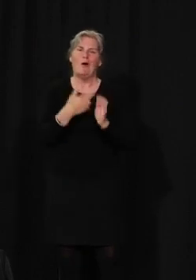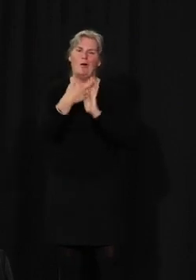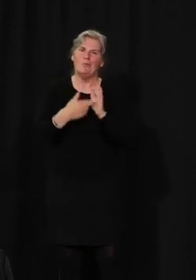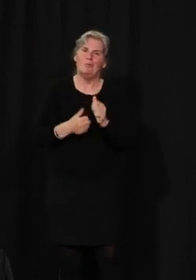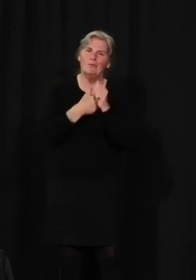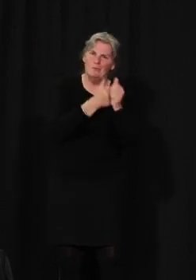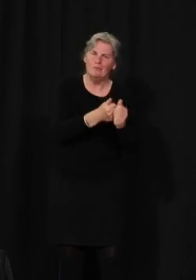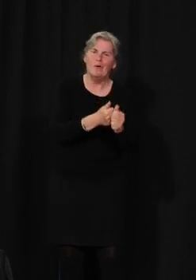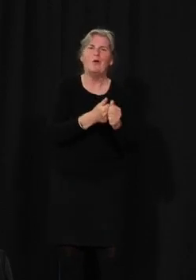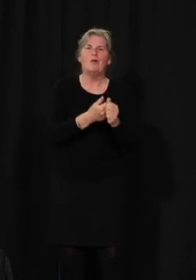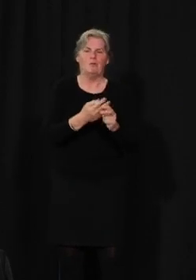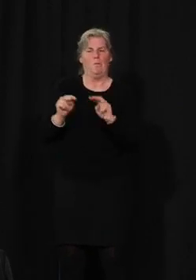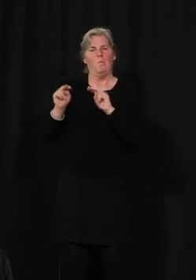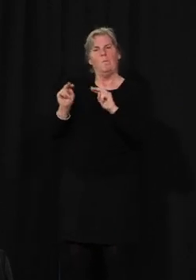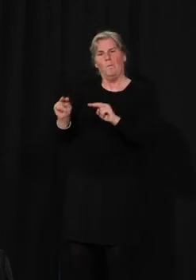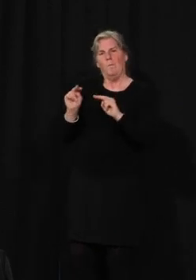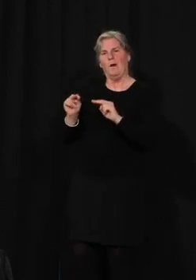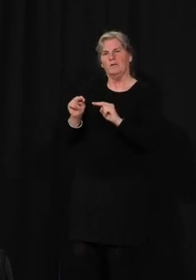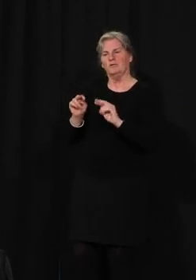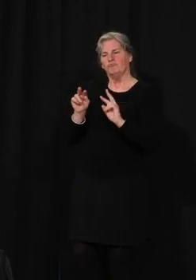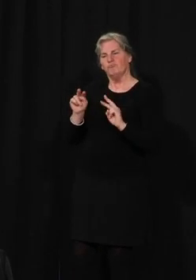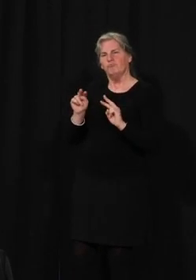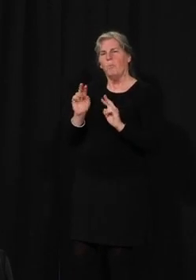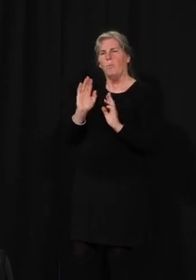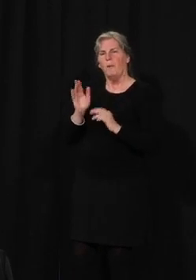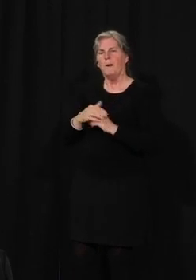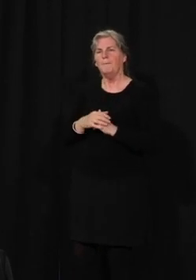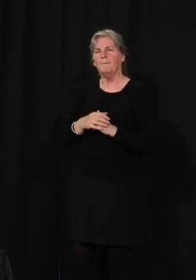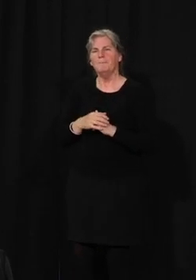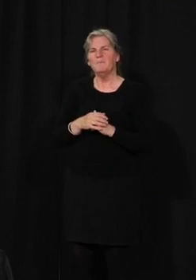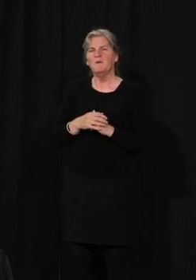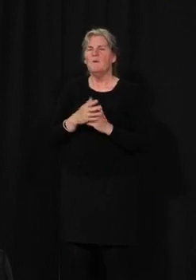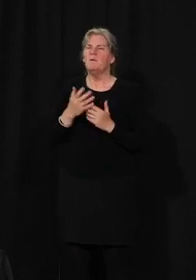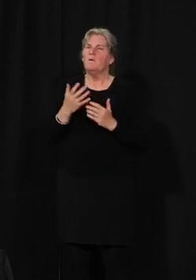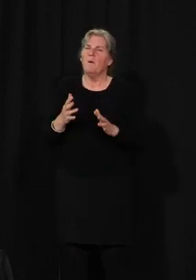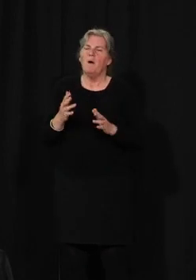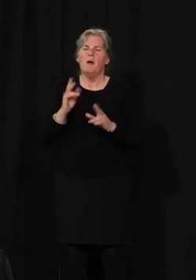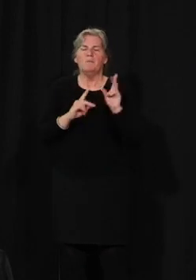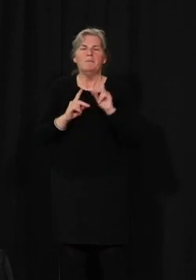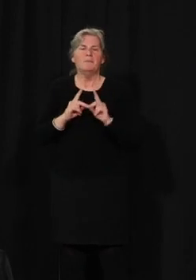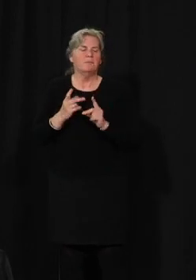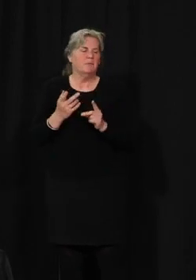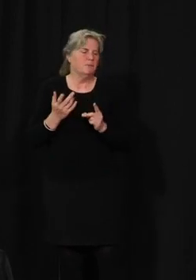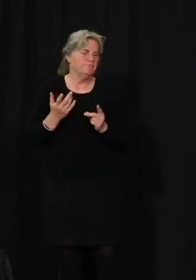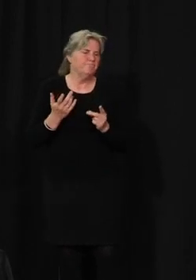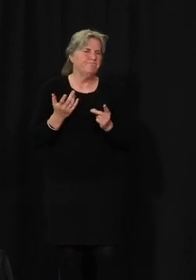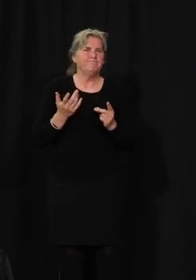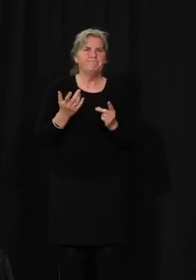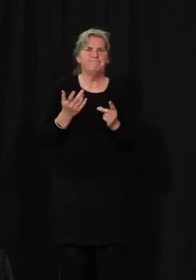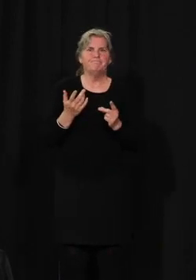would have been in place. The what we want to discourage s of course the tendency to perhas